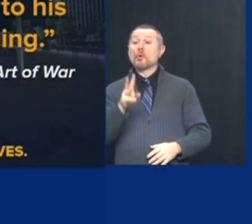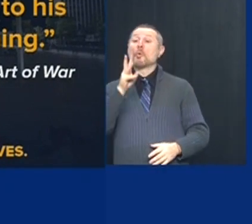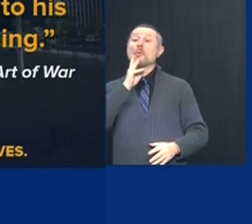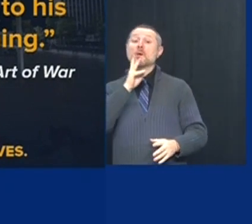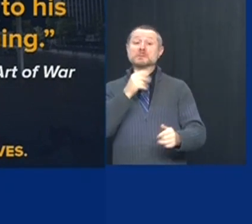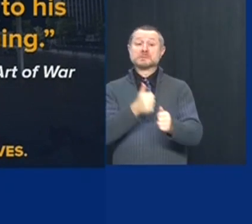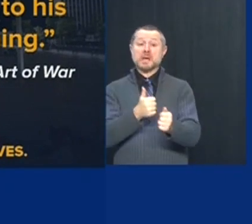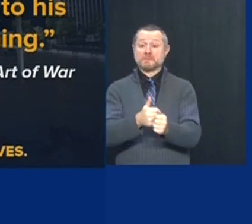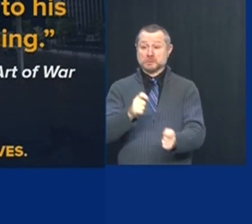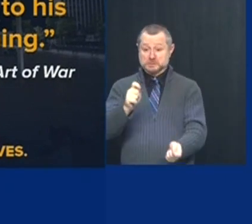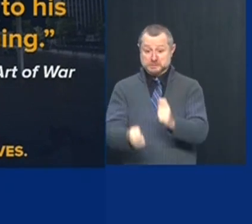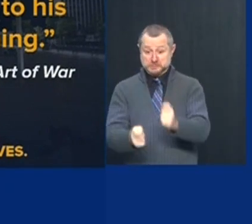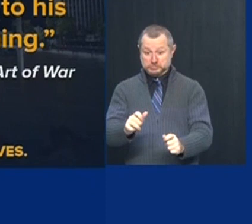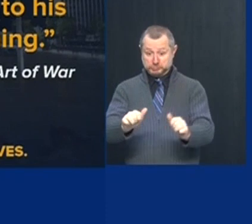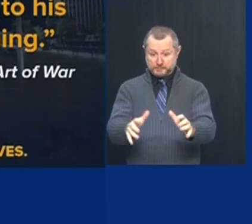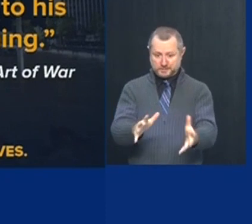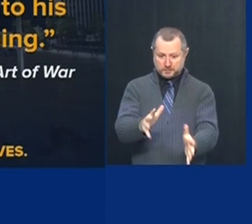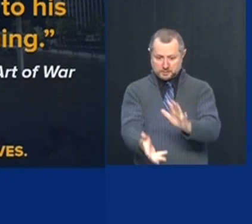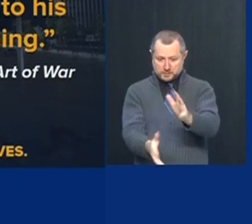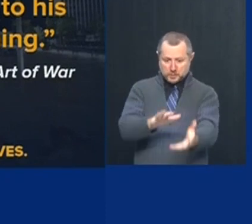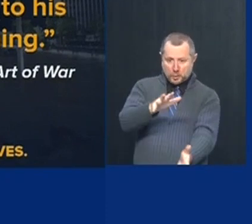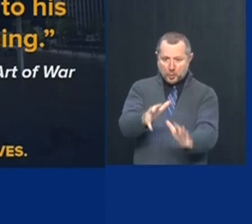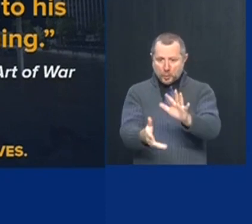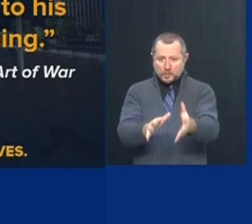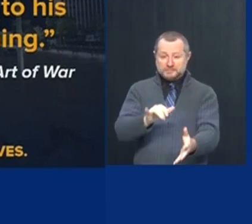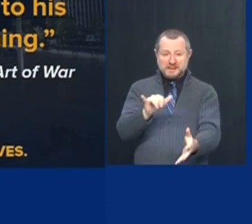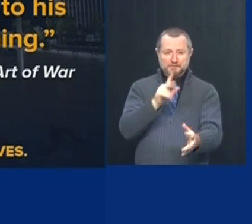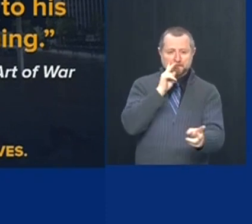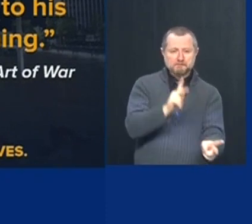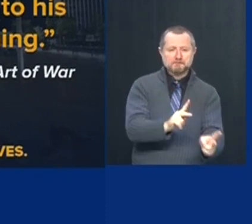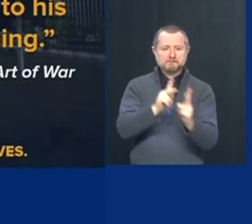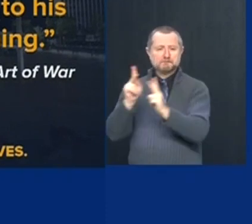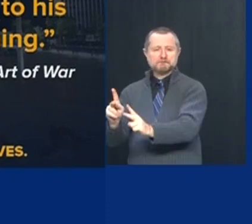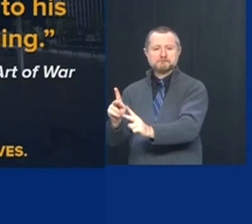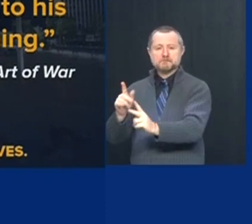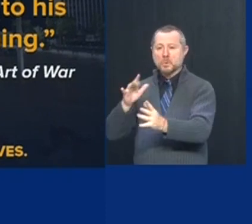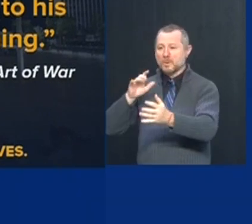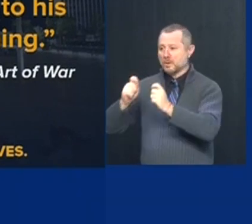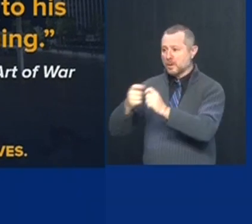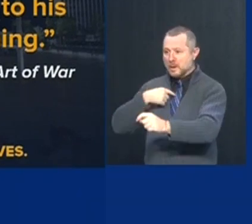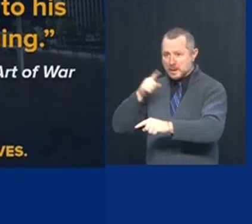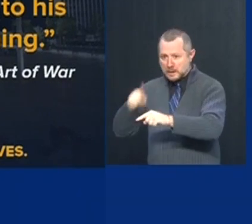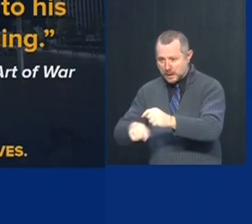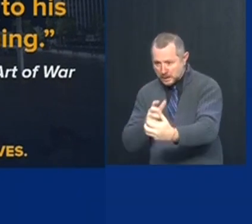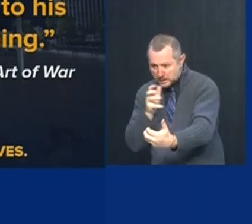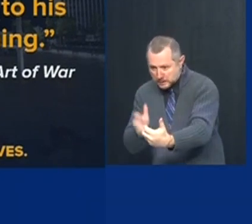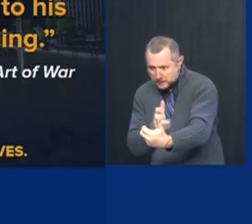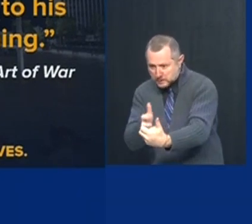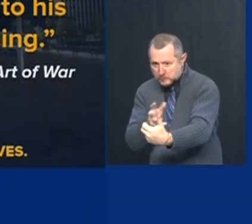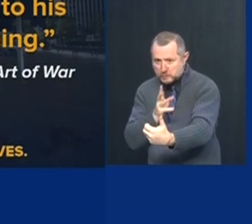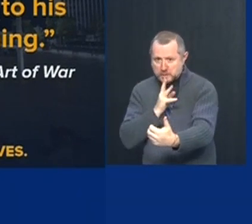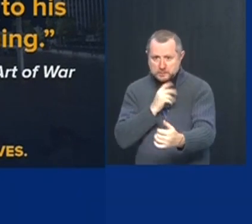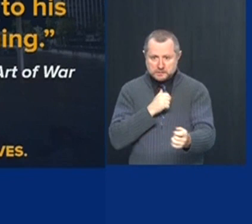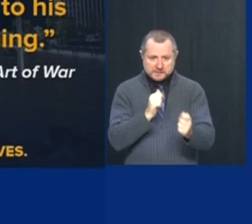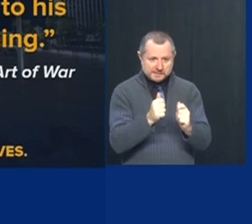AND THE WAR CHANGED SO SOON. JUST AS WATER RETAINS NO CONSTANT, SHAPE, AS IN WARFARE,